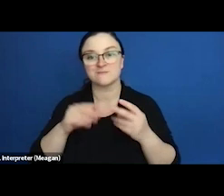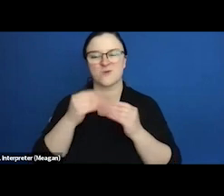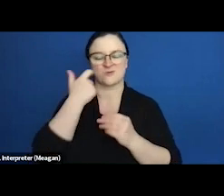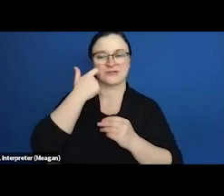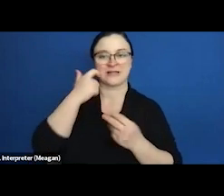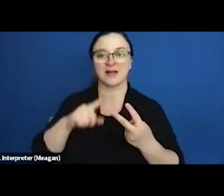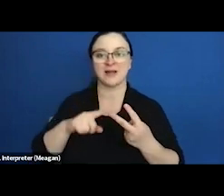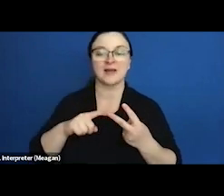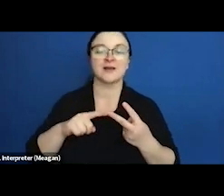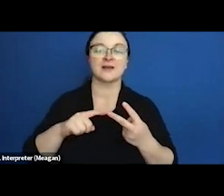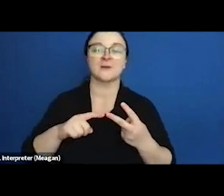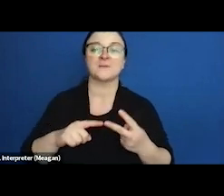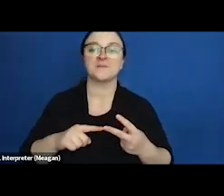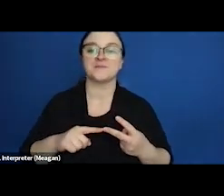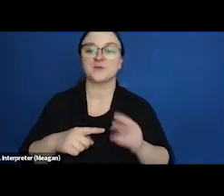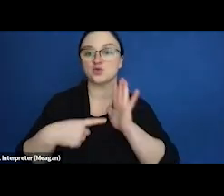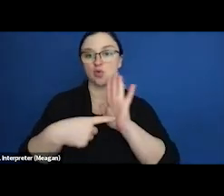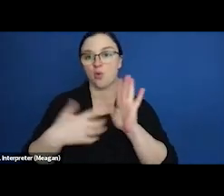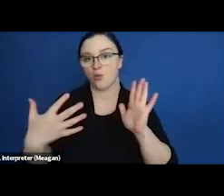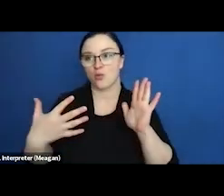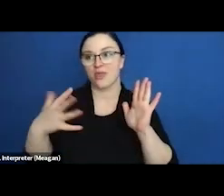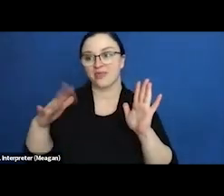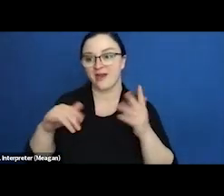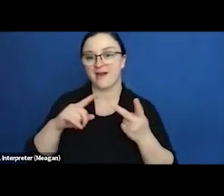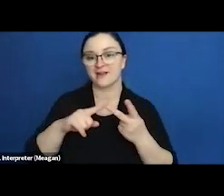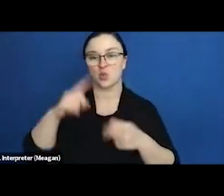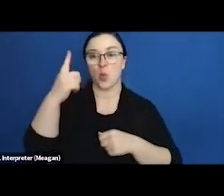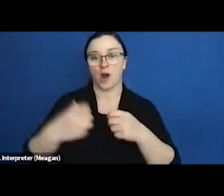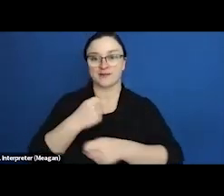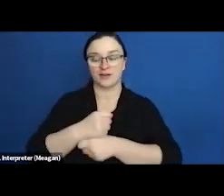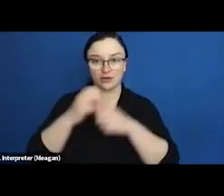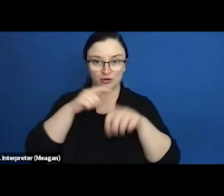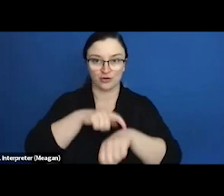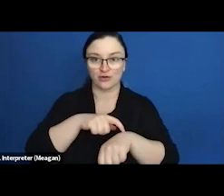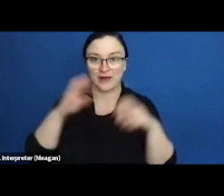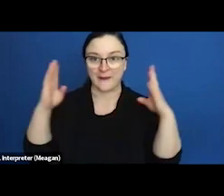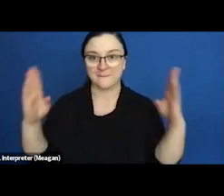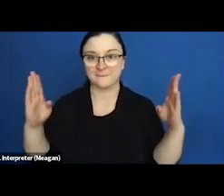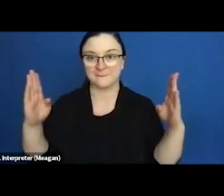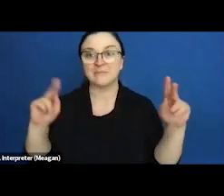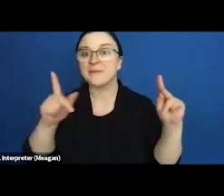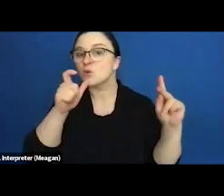showed that in a period of a year, people that passed away from an overdose,